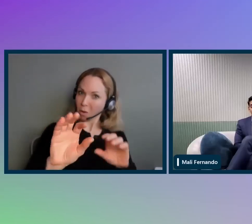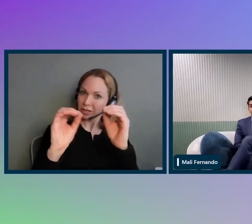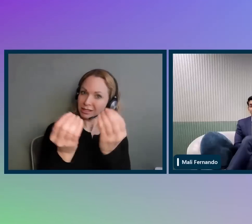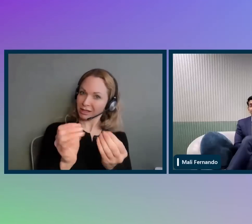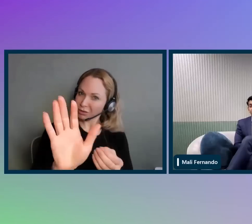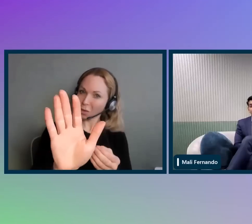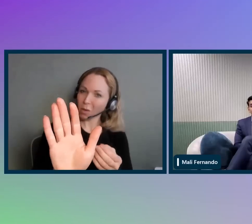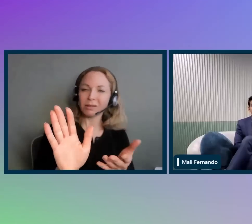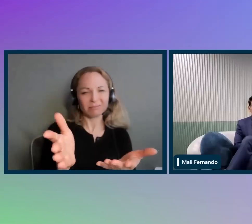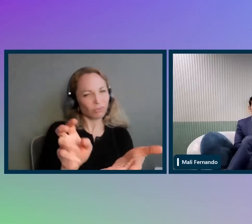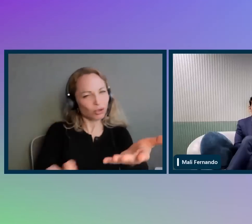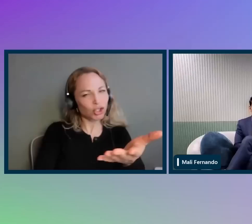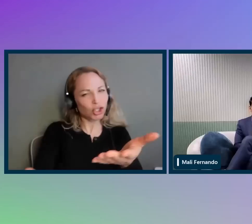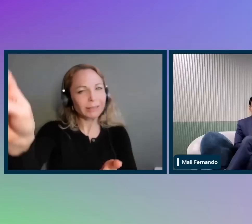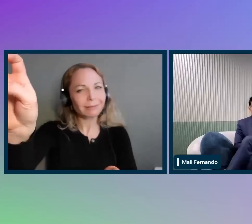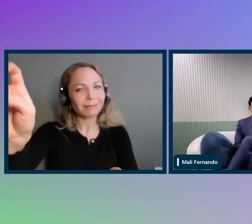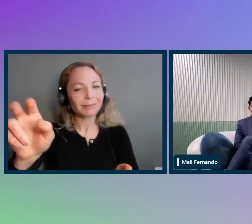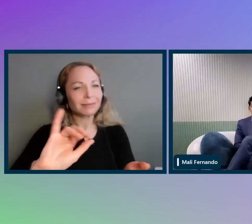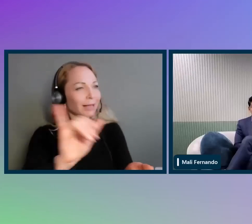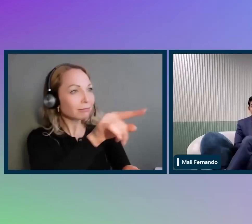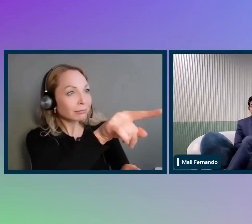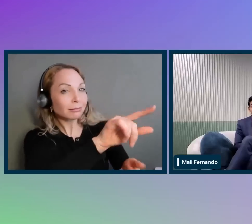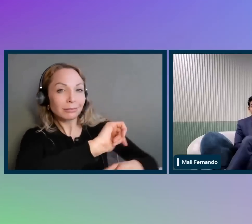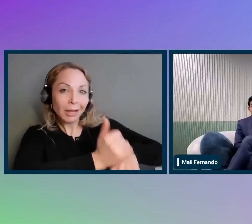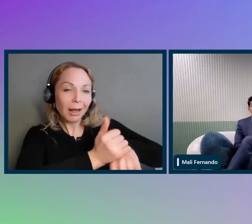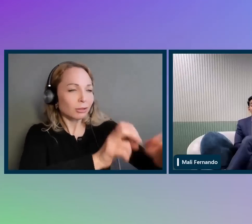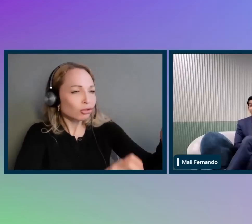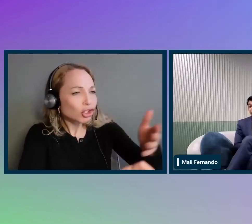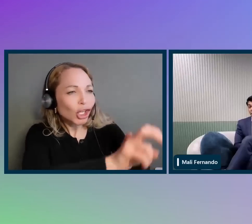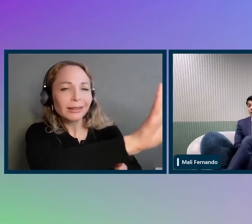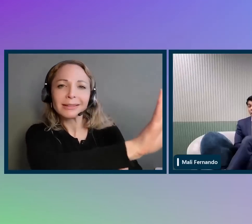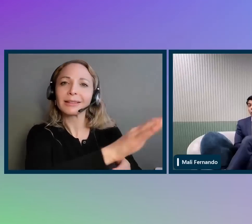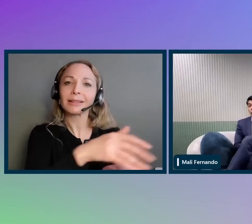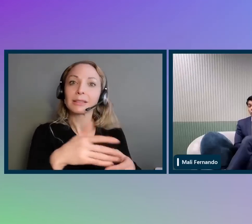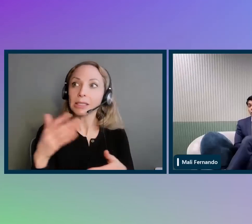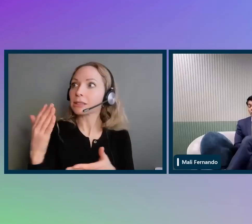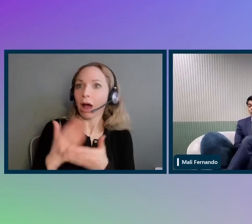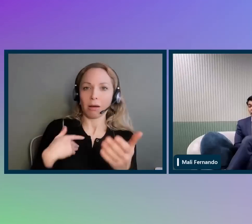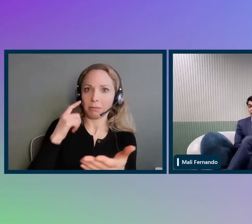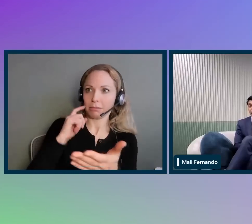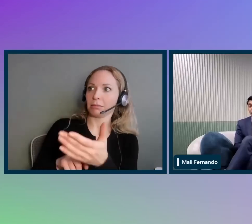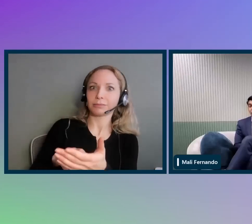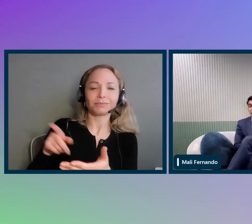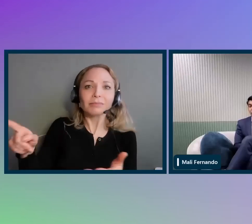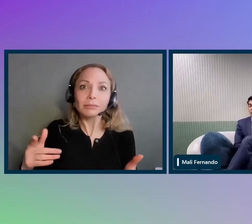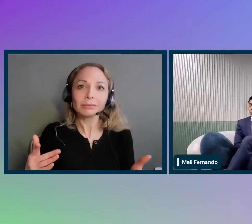what I call enthusiastic amateurs. People who absolutely want to do the right thing,